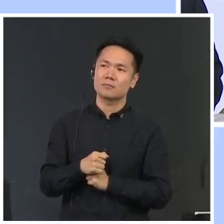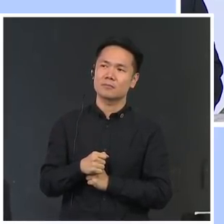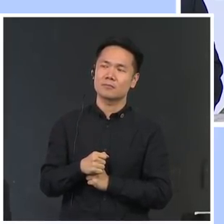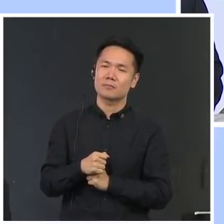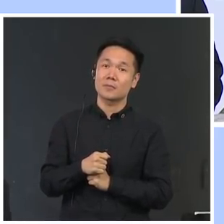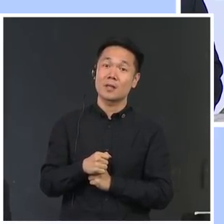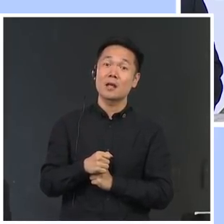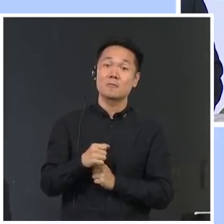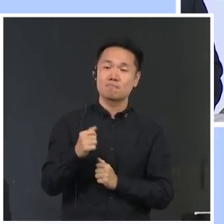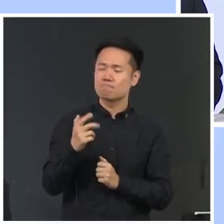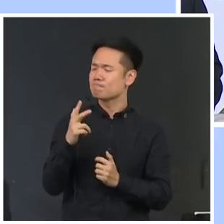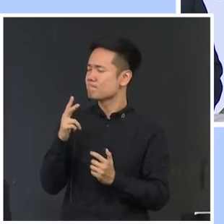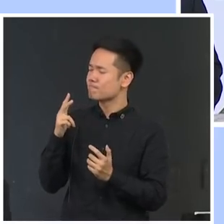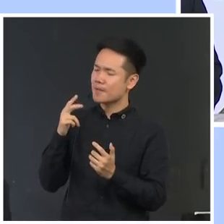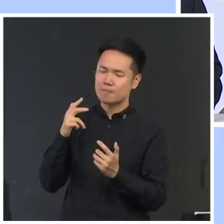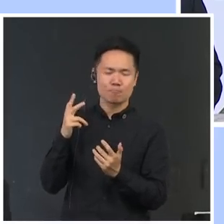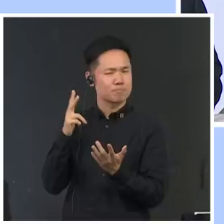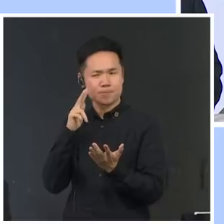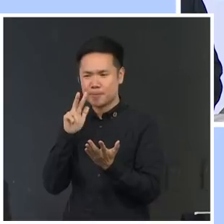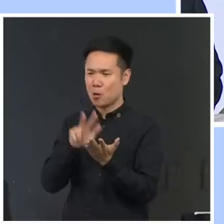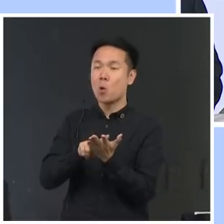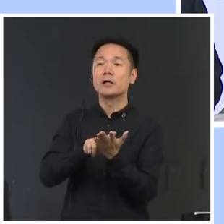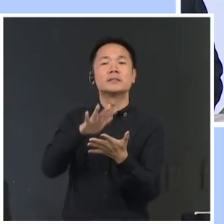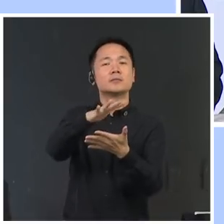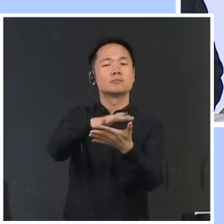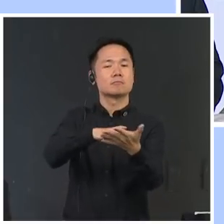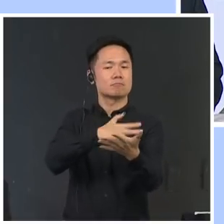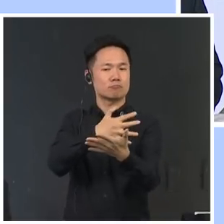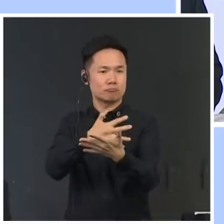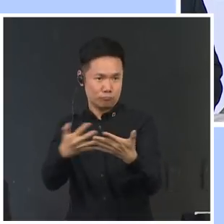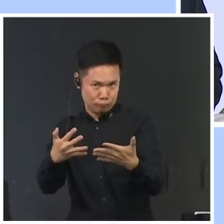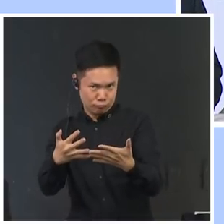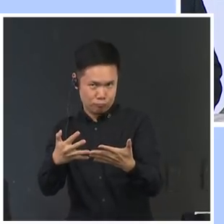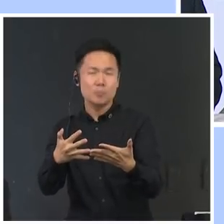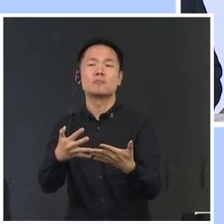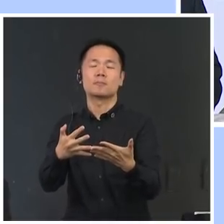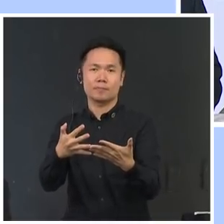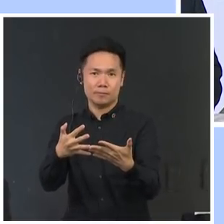rights are being adopted fore persons with disabilities and at the Vancouver